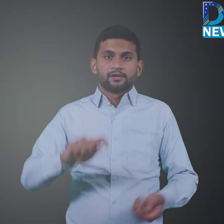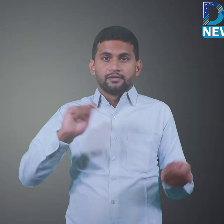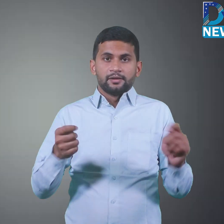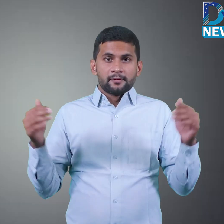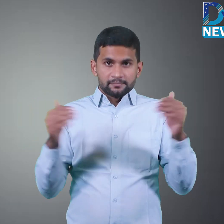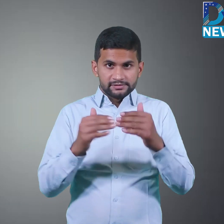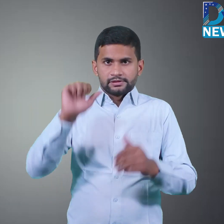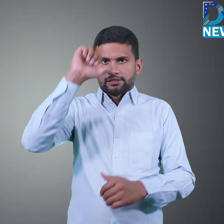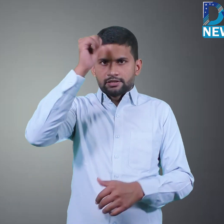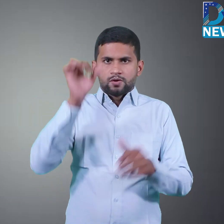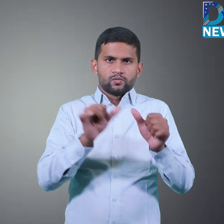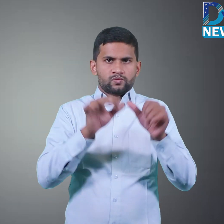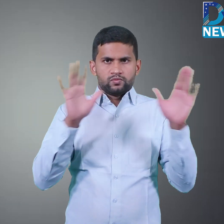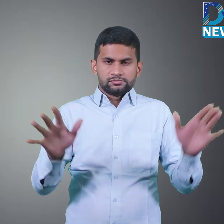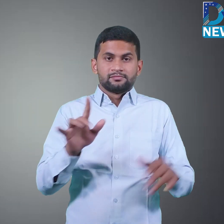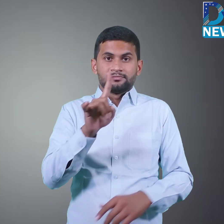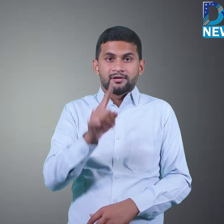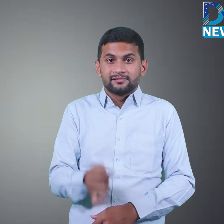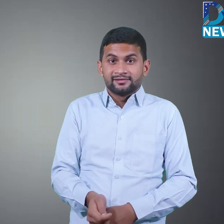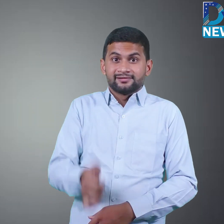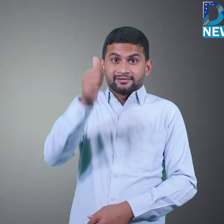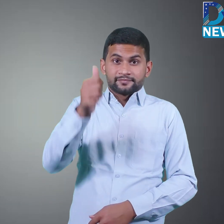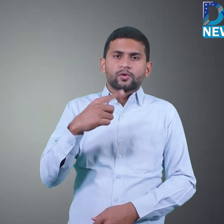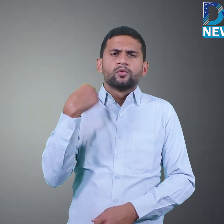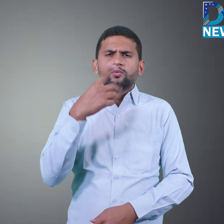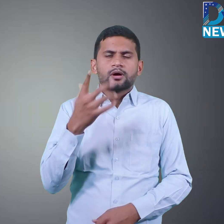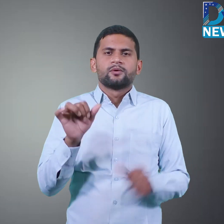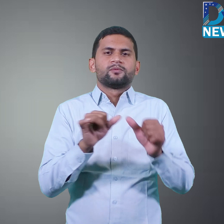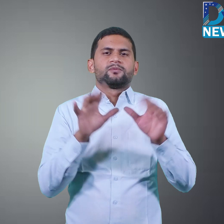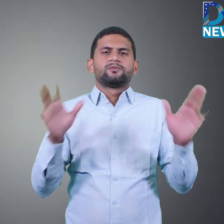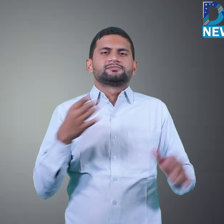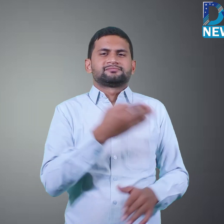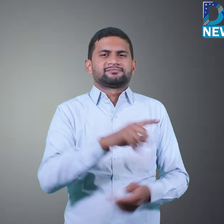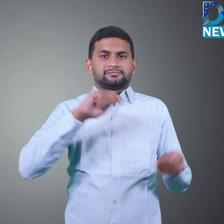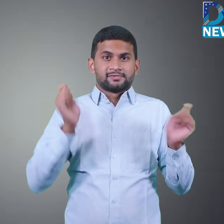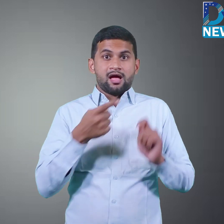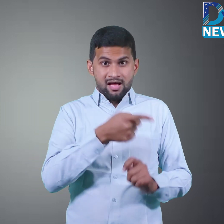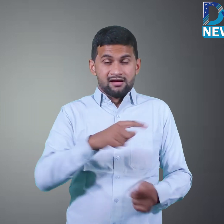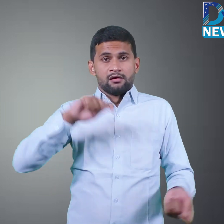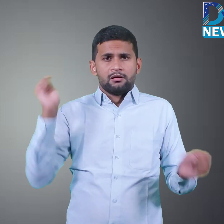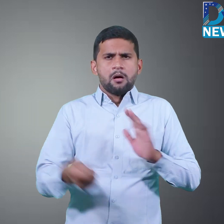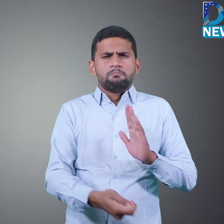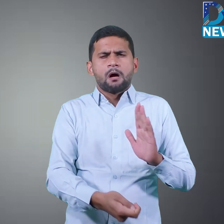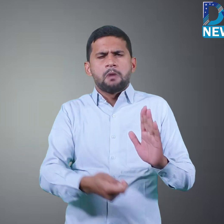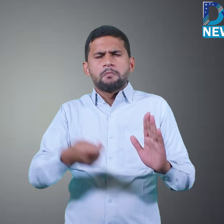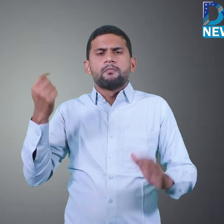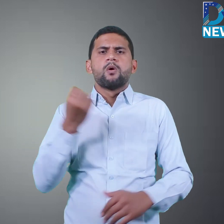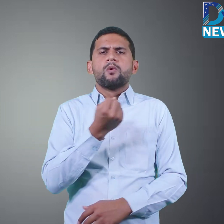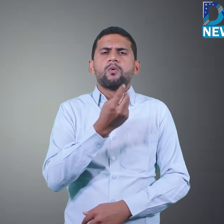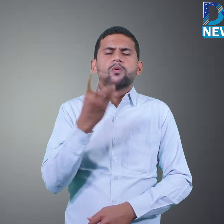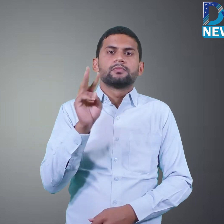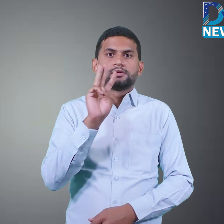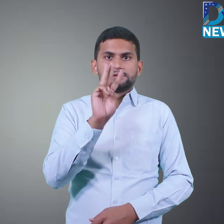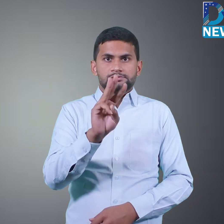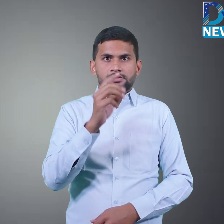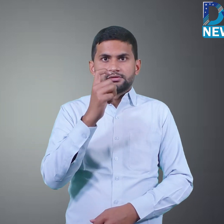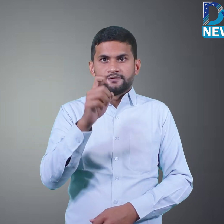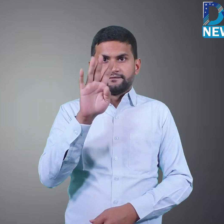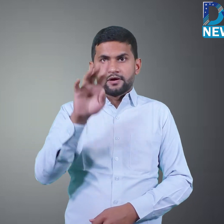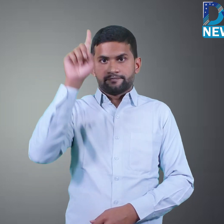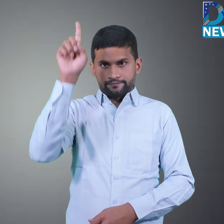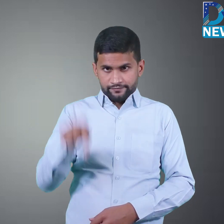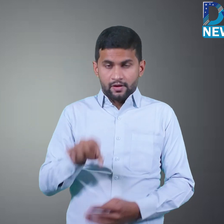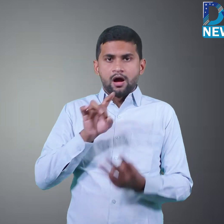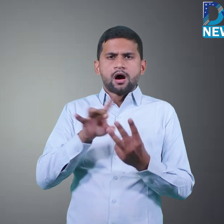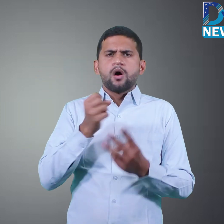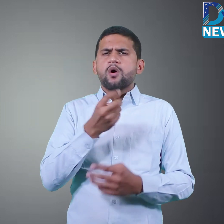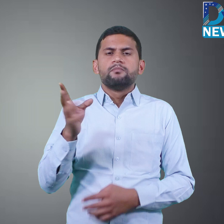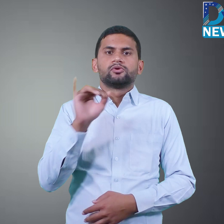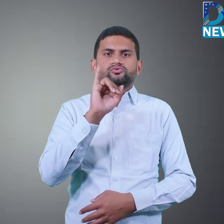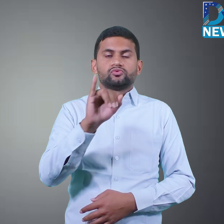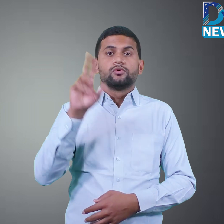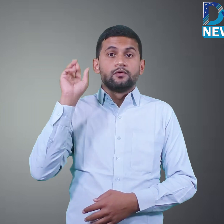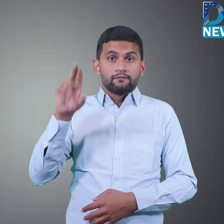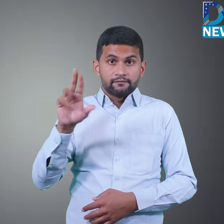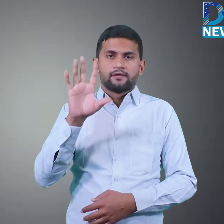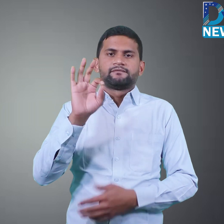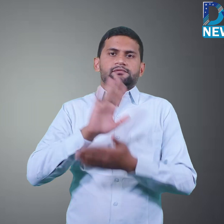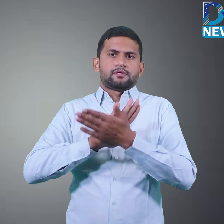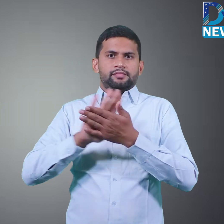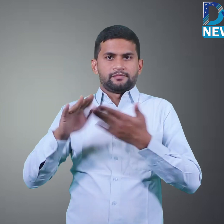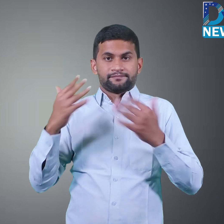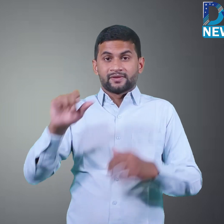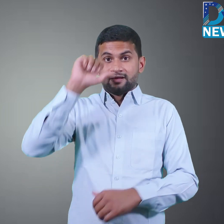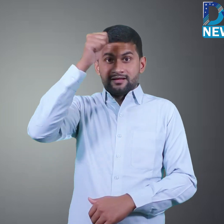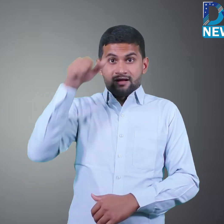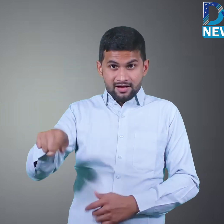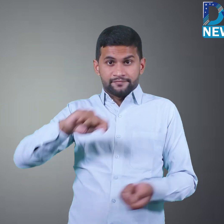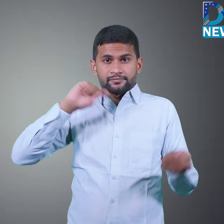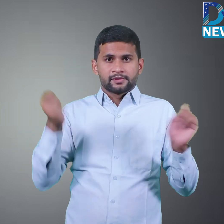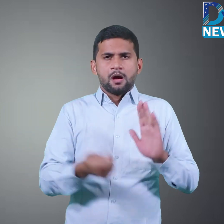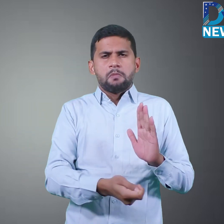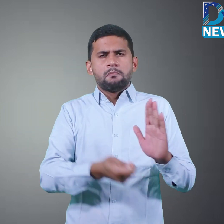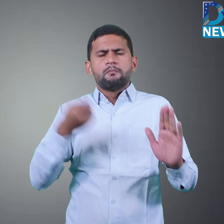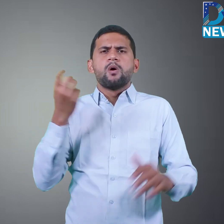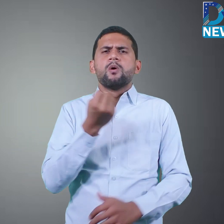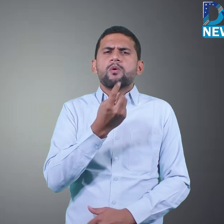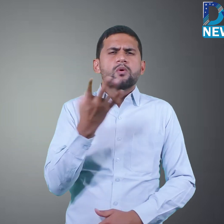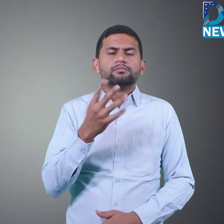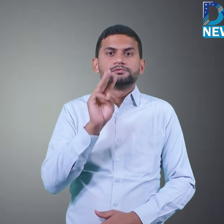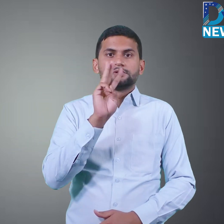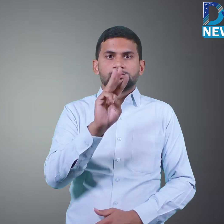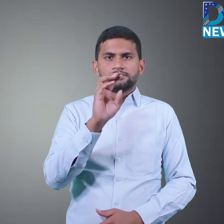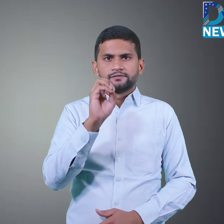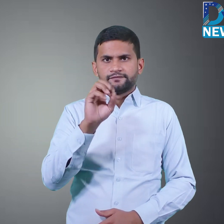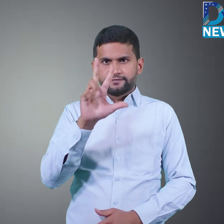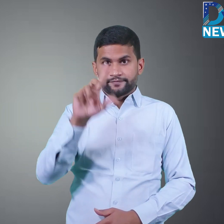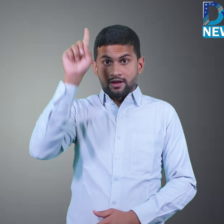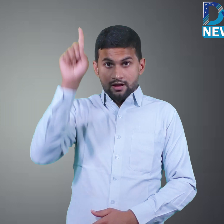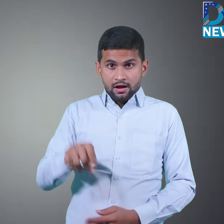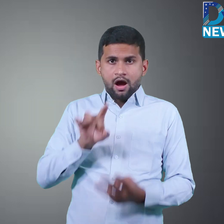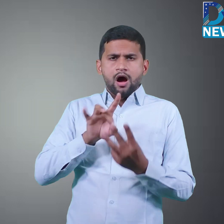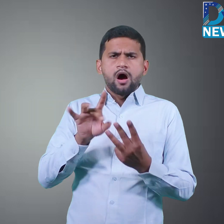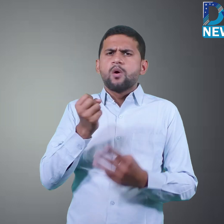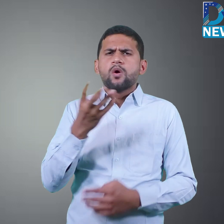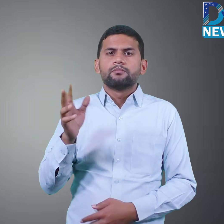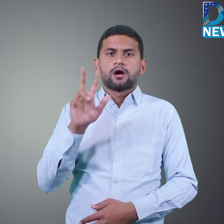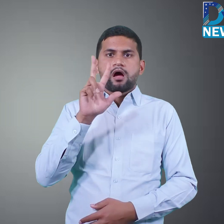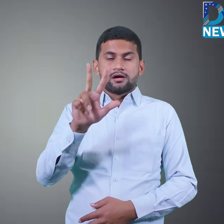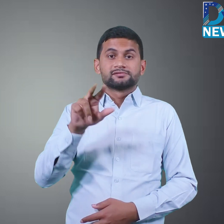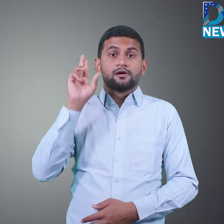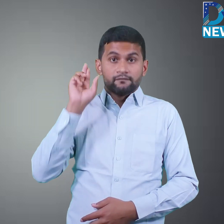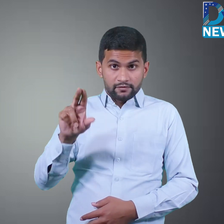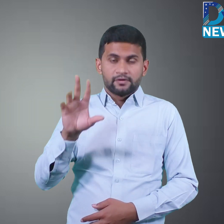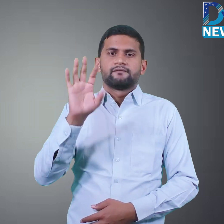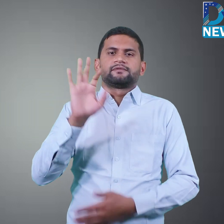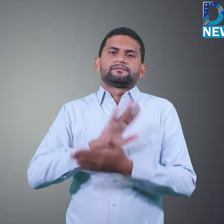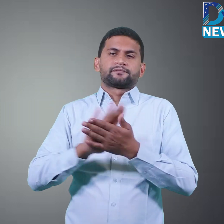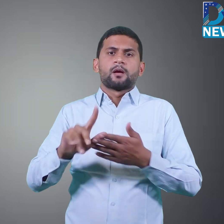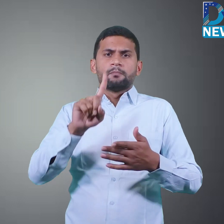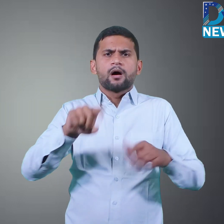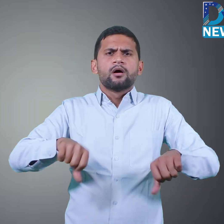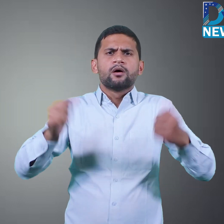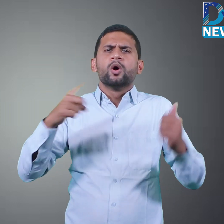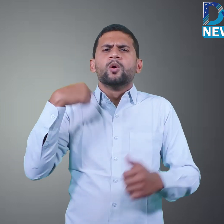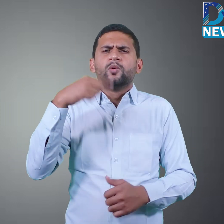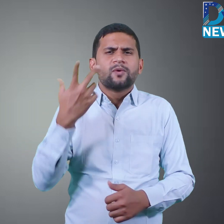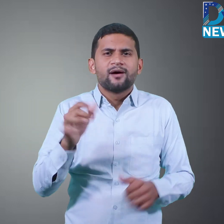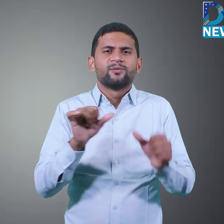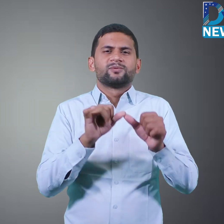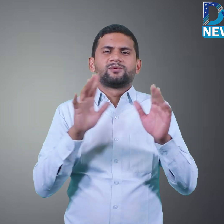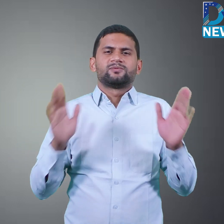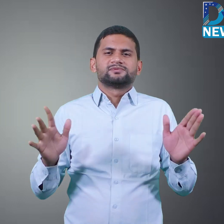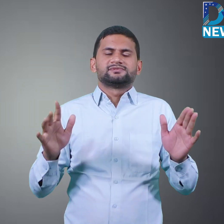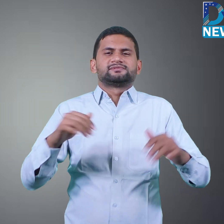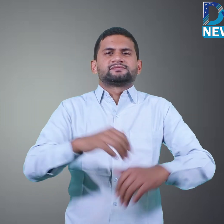India Vs Australia score